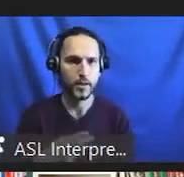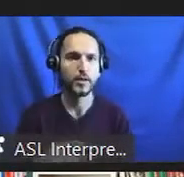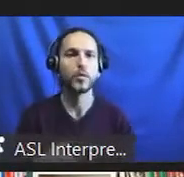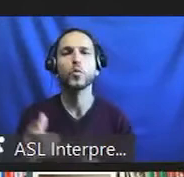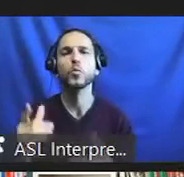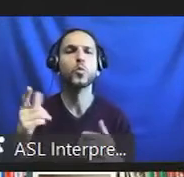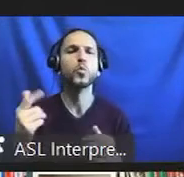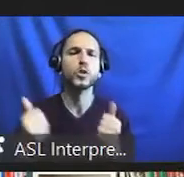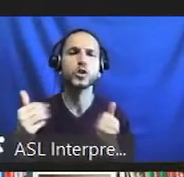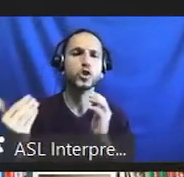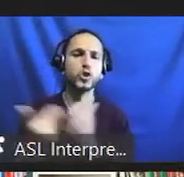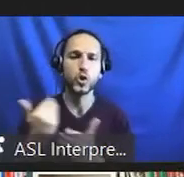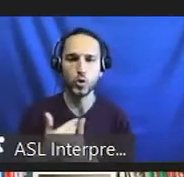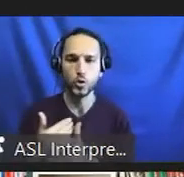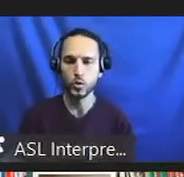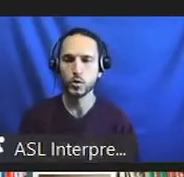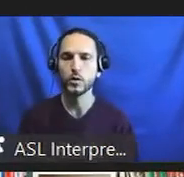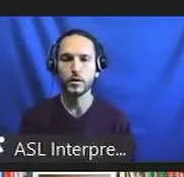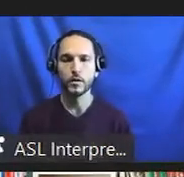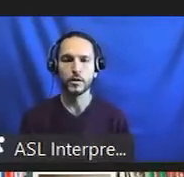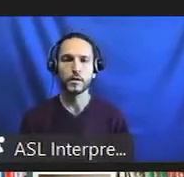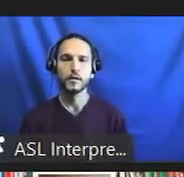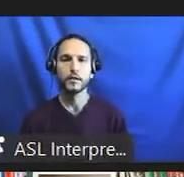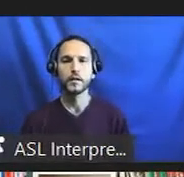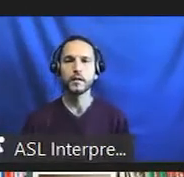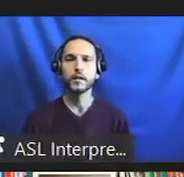So with that, I will let Adam talk